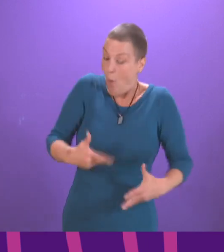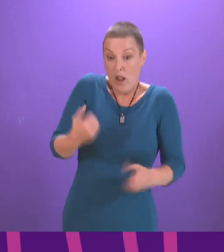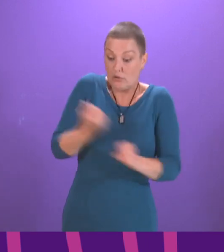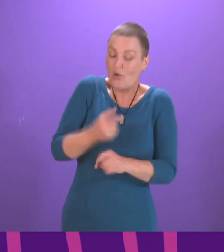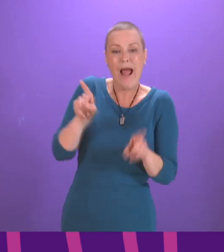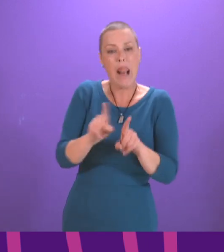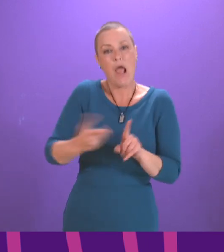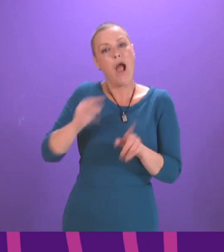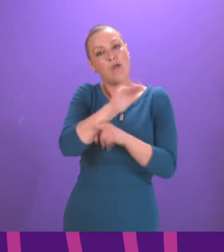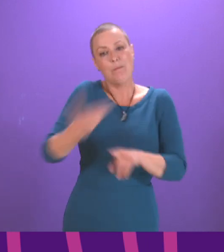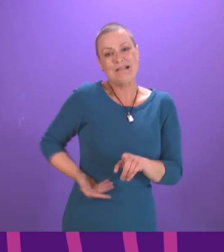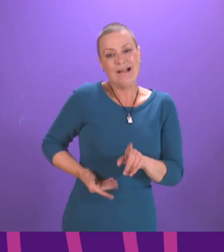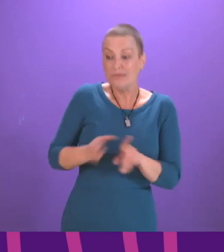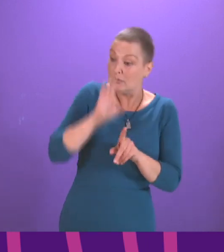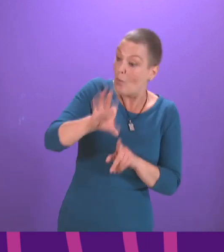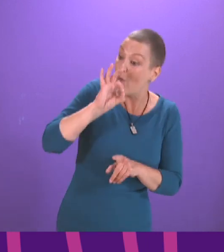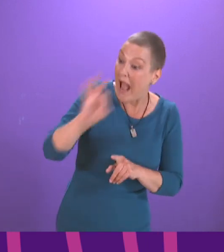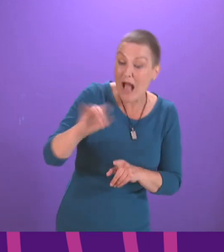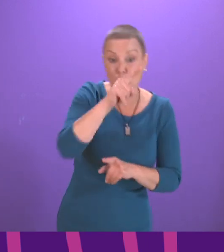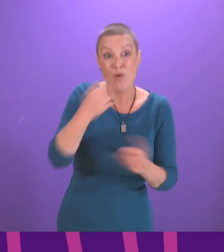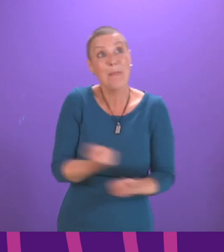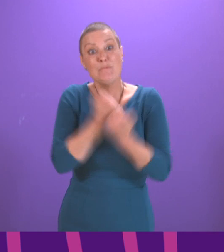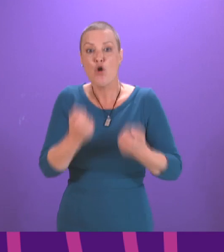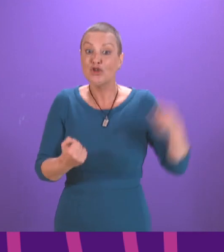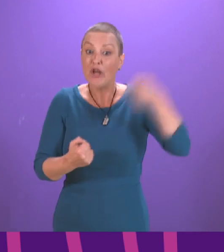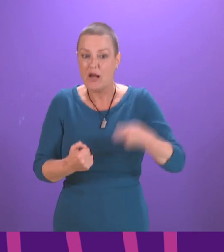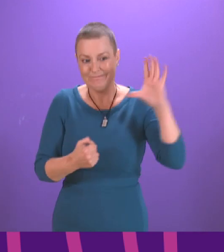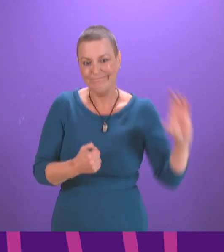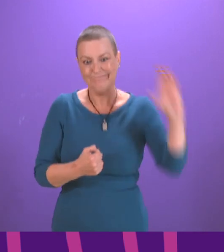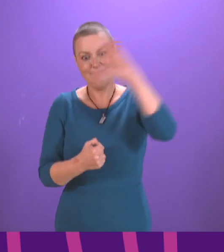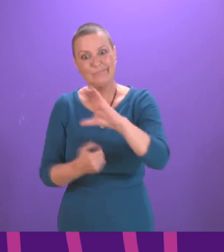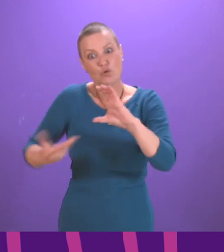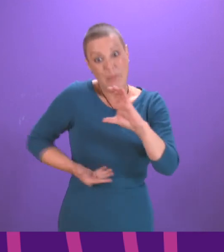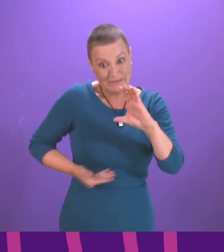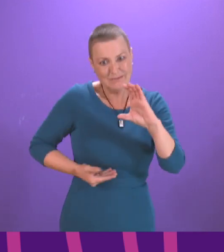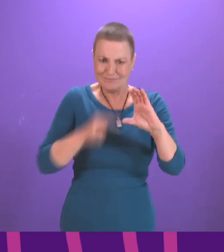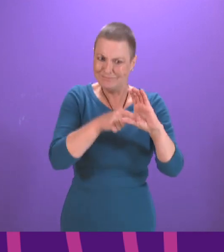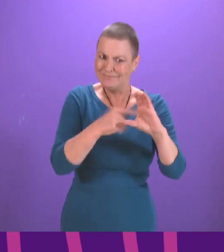We look to JV Driver, as the majority shareholder, to provide financial support to the business.